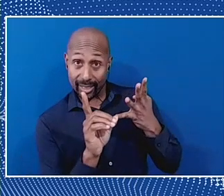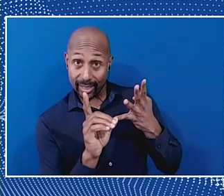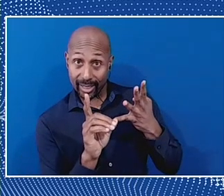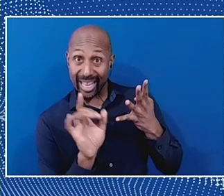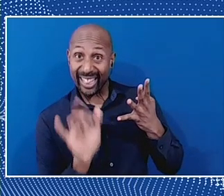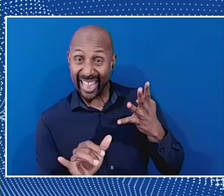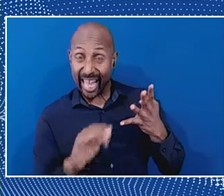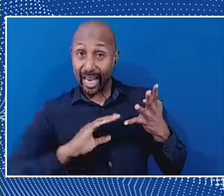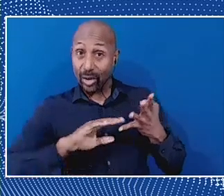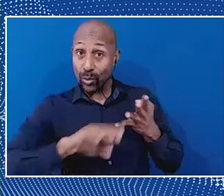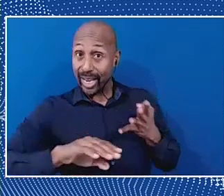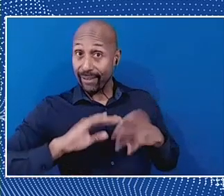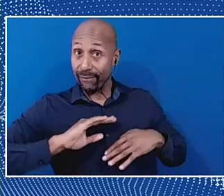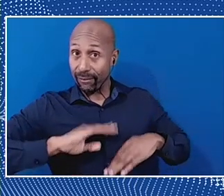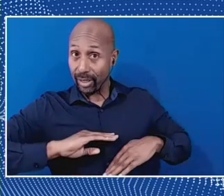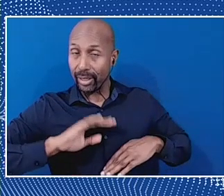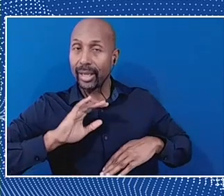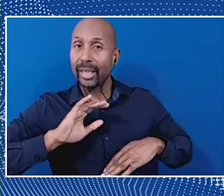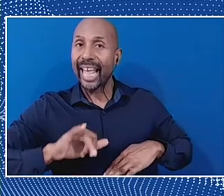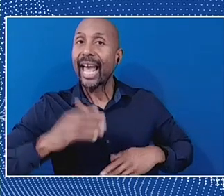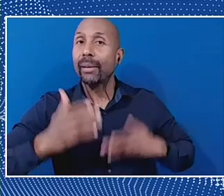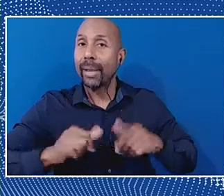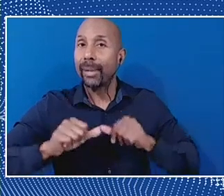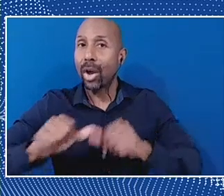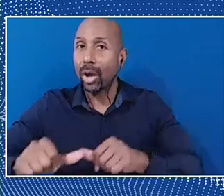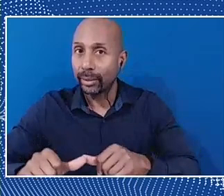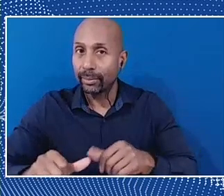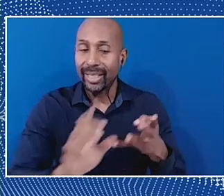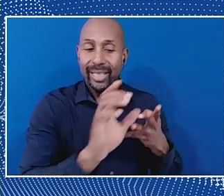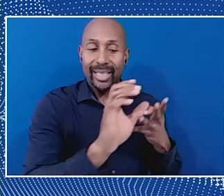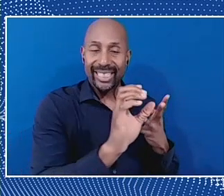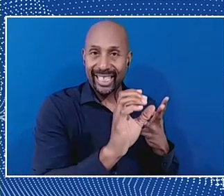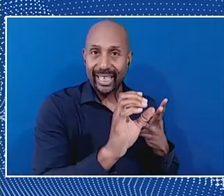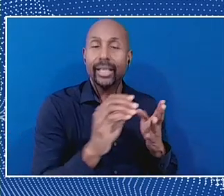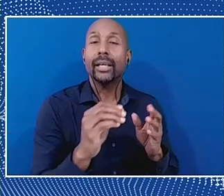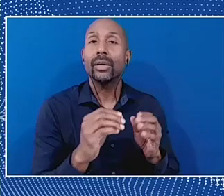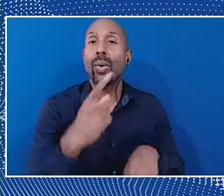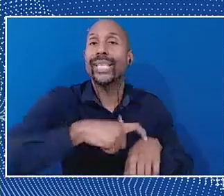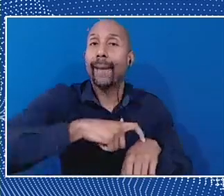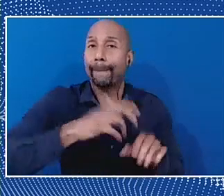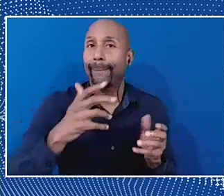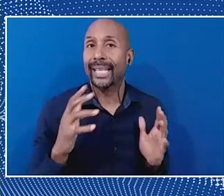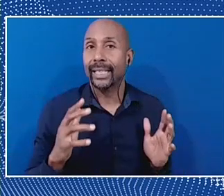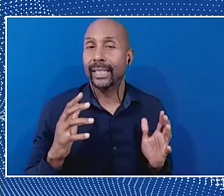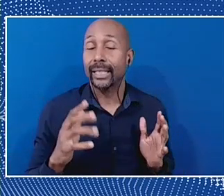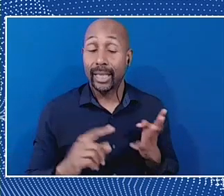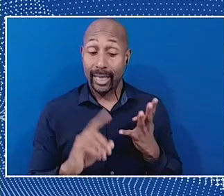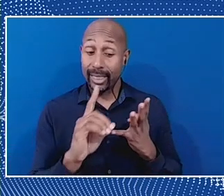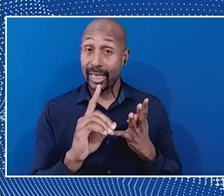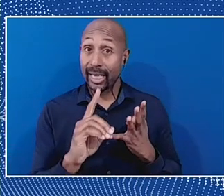clearly understand that C is a one-time and D is ongoing.